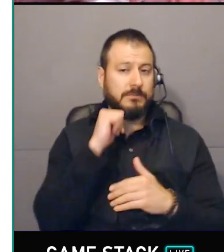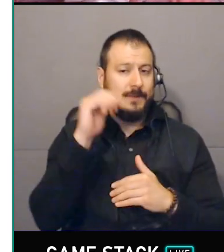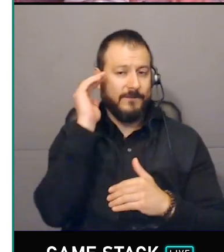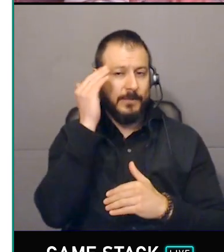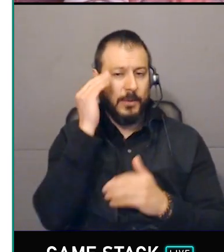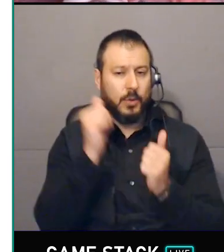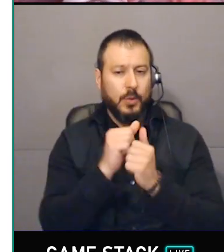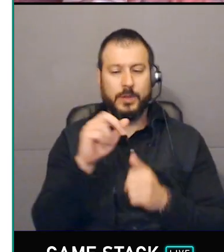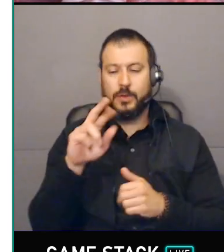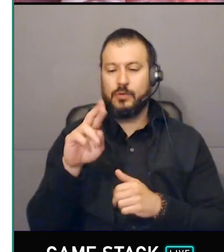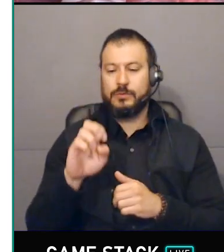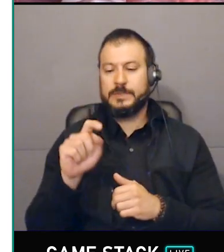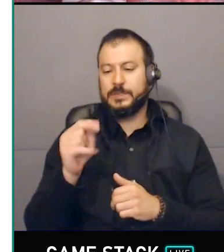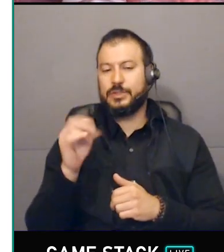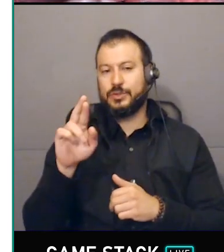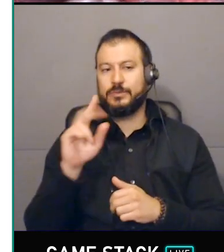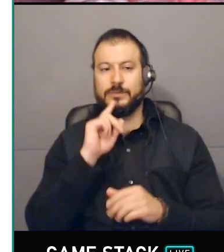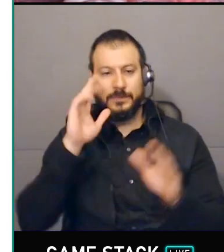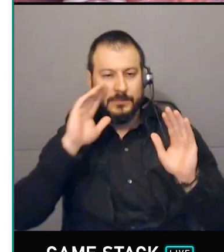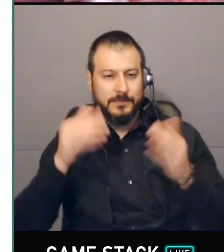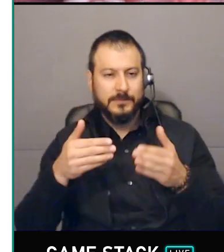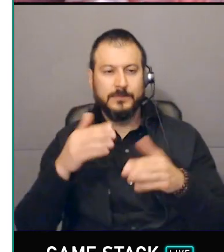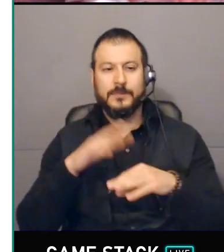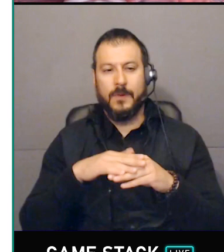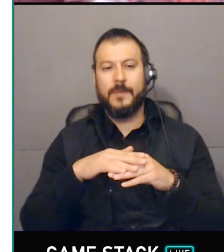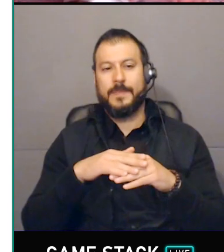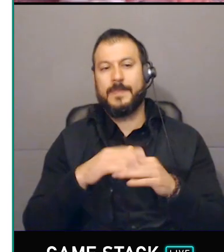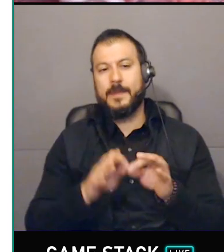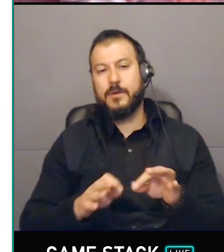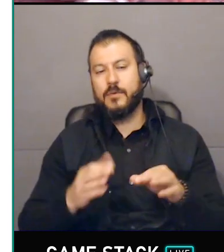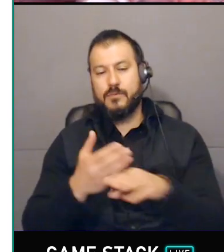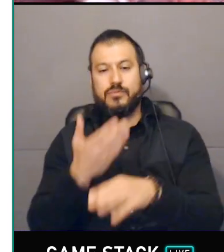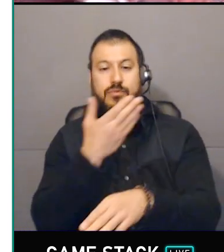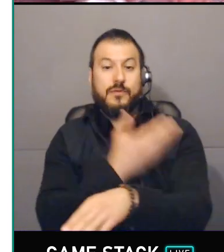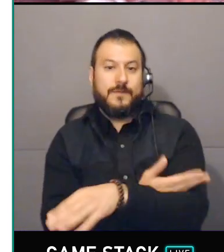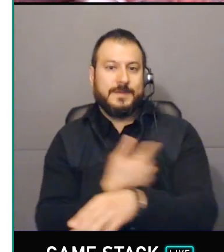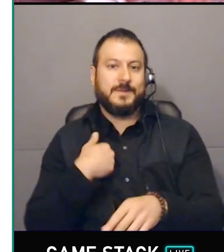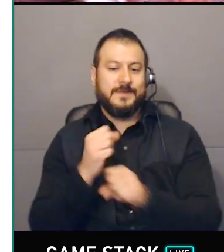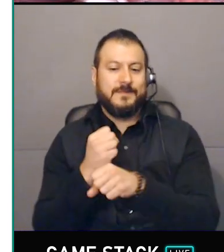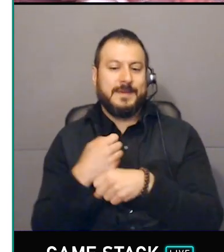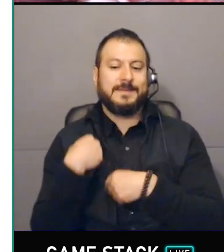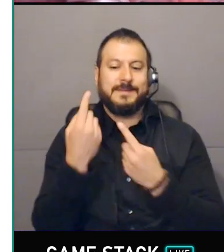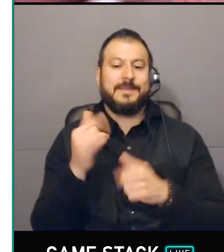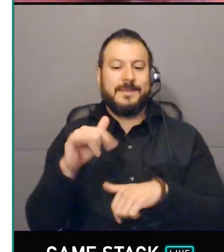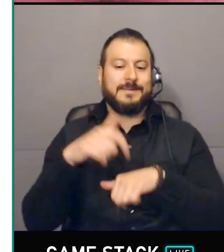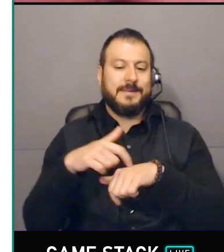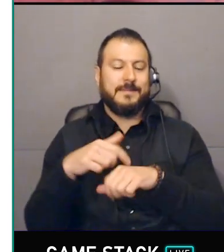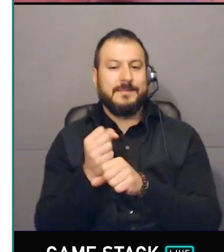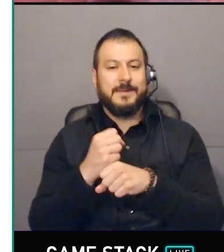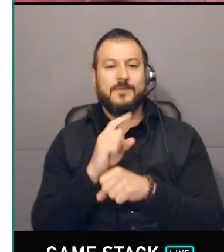but what I really want to focus in on today is the improvements that we've made since then to achieve